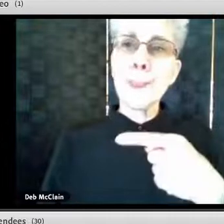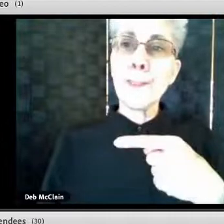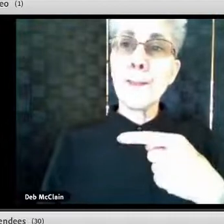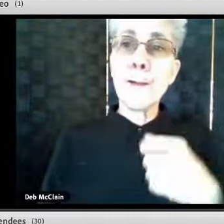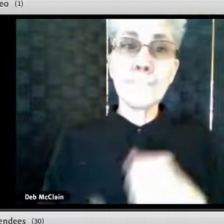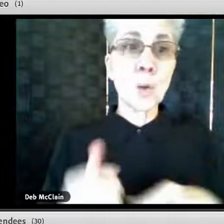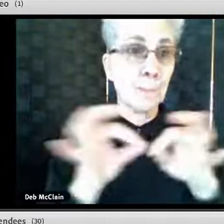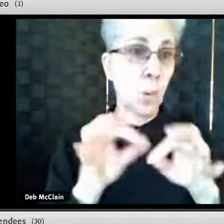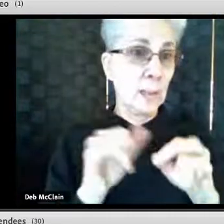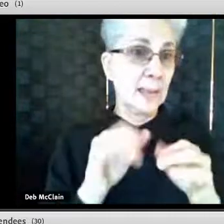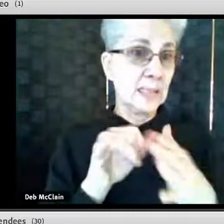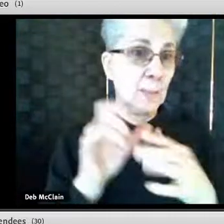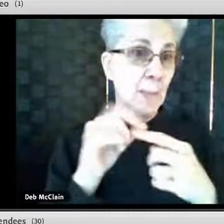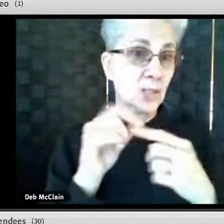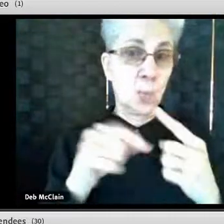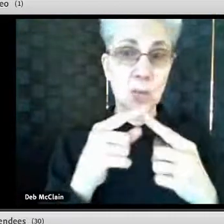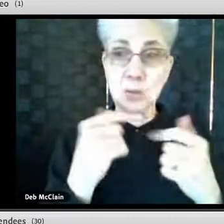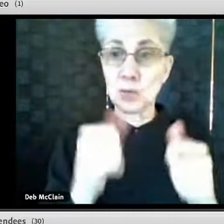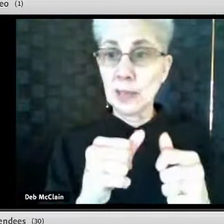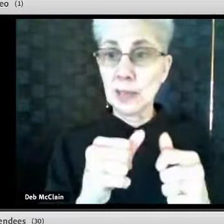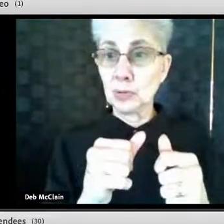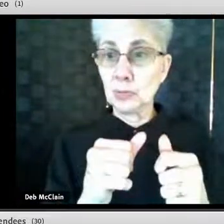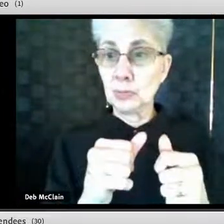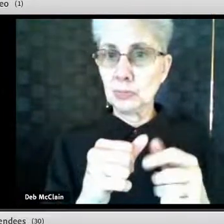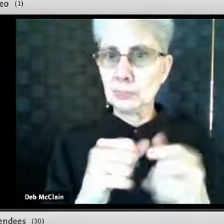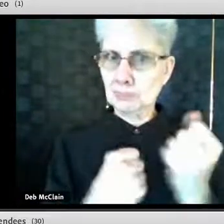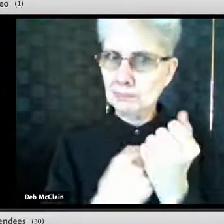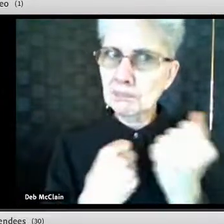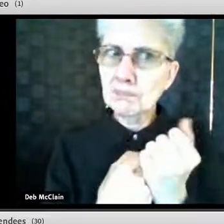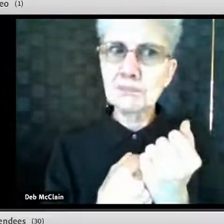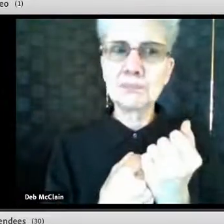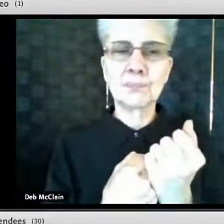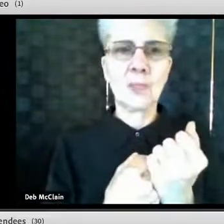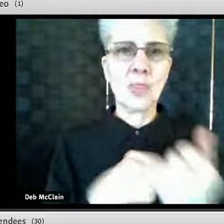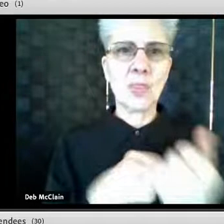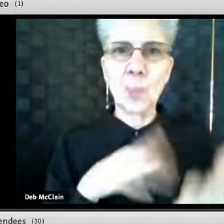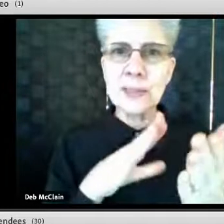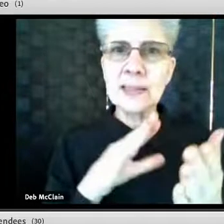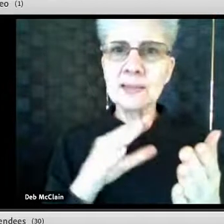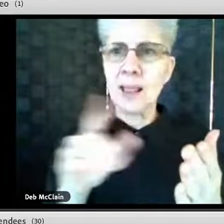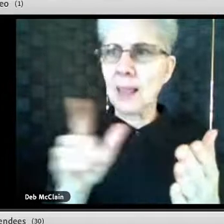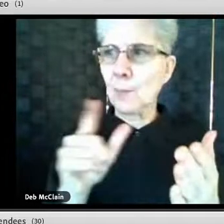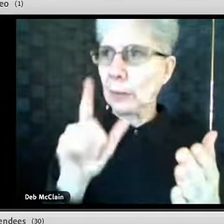And, most importantly, especially when you're trying to justify this whole presence,